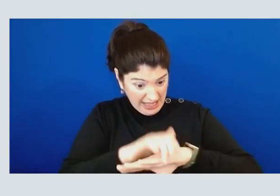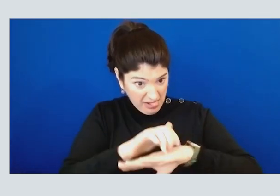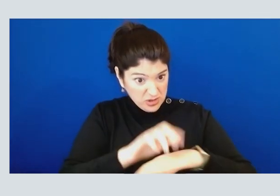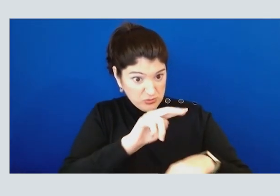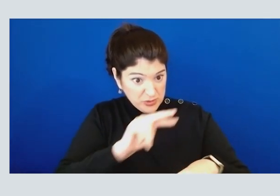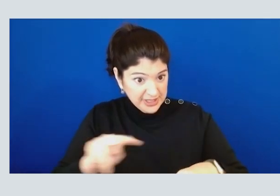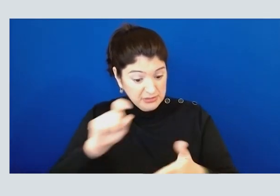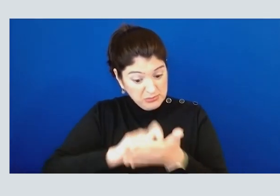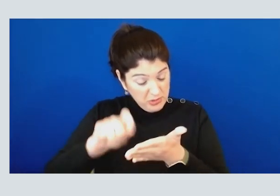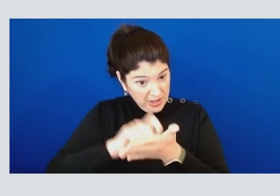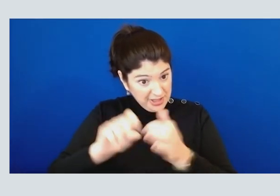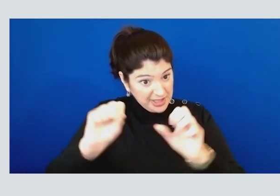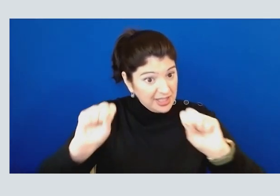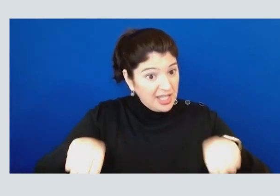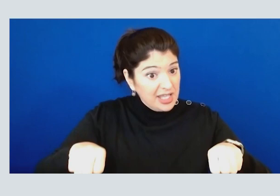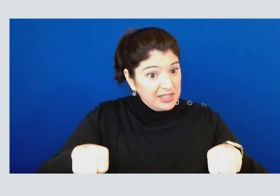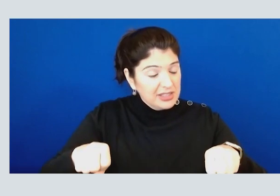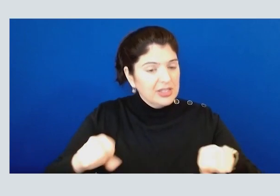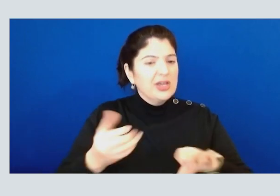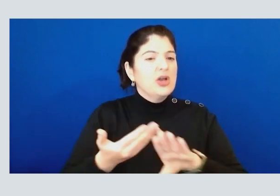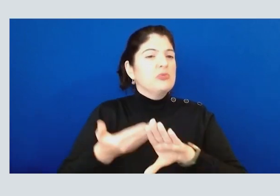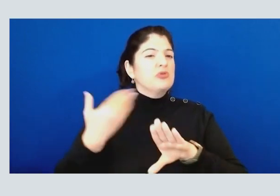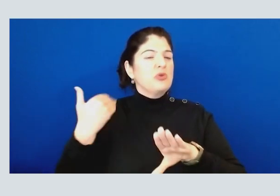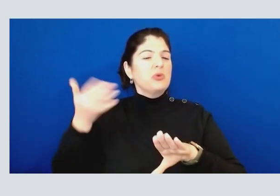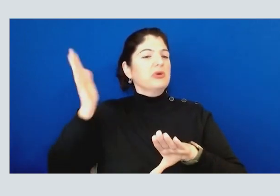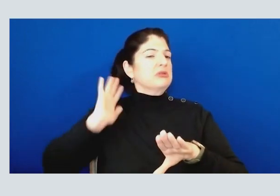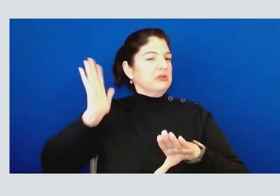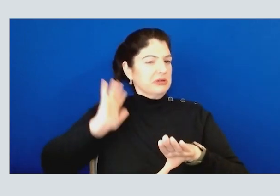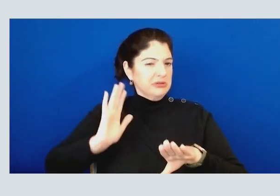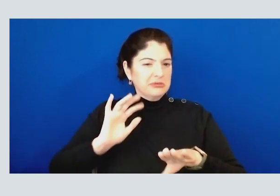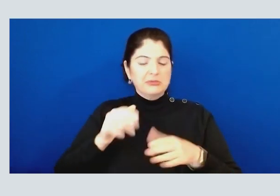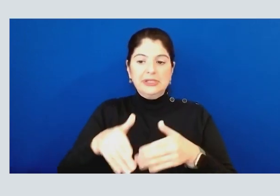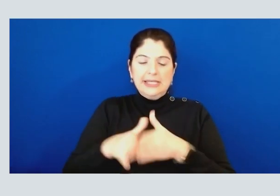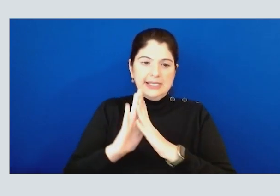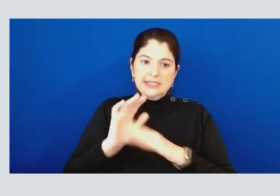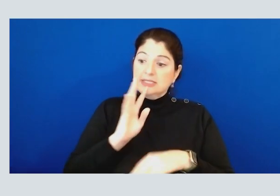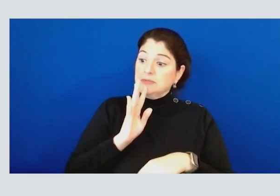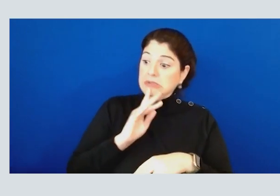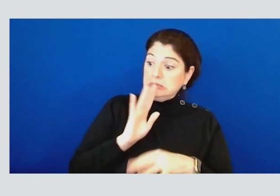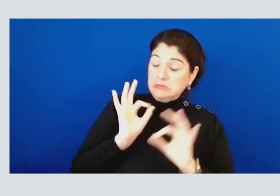Different from the past one about how well you speak it. Now please tell us,